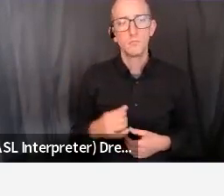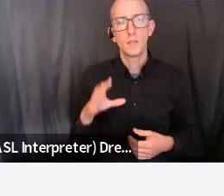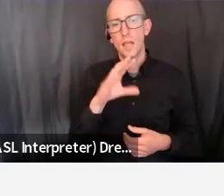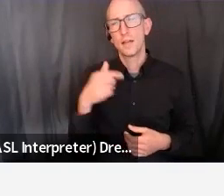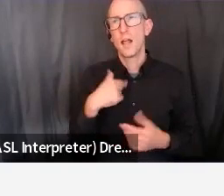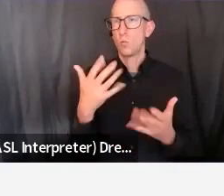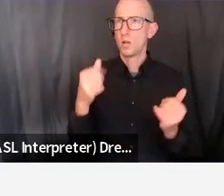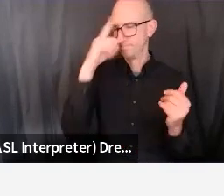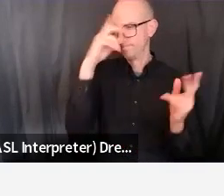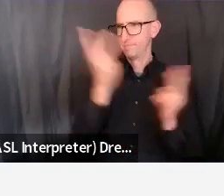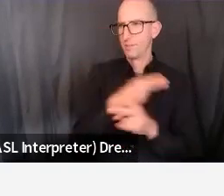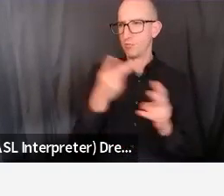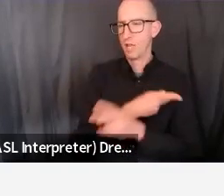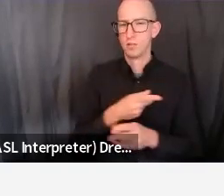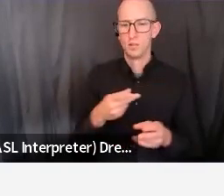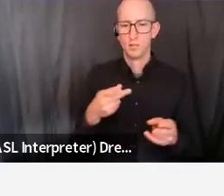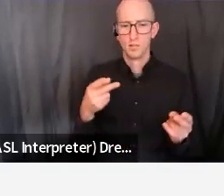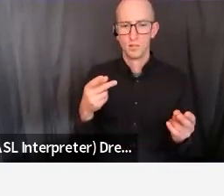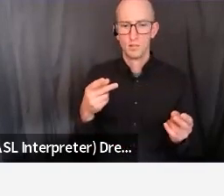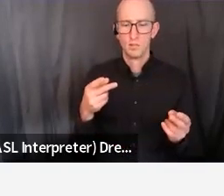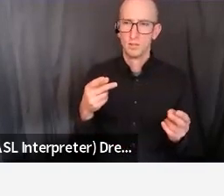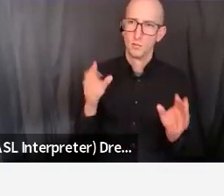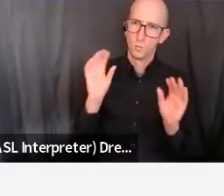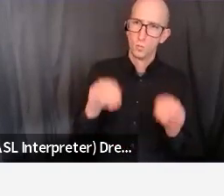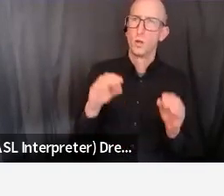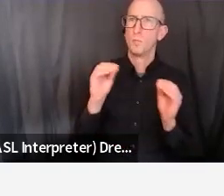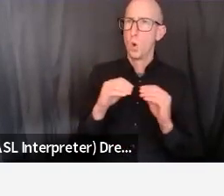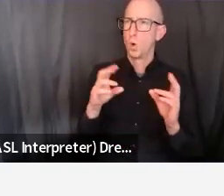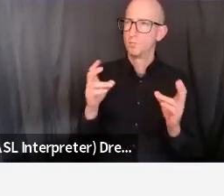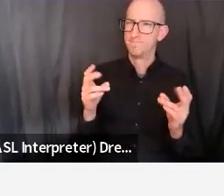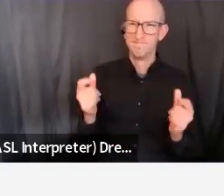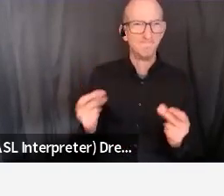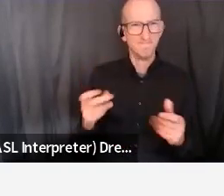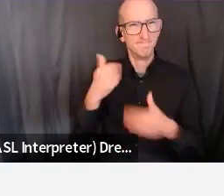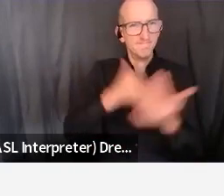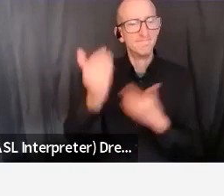variety of truck emissions reduction projects, including electrification. DOT is anticipating